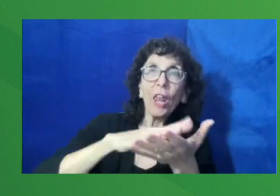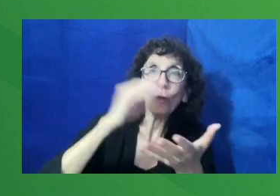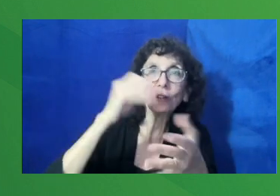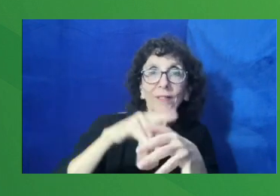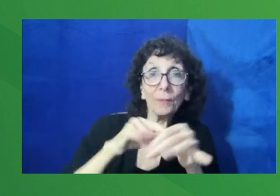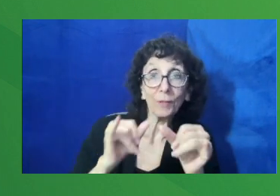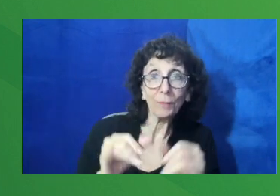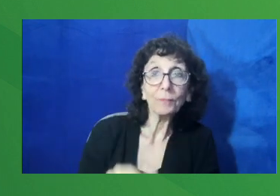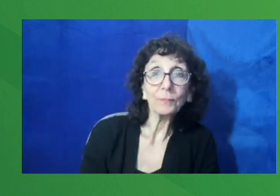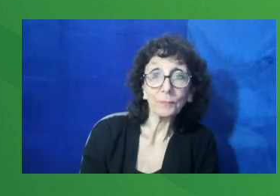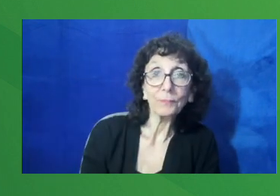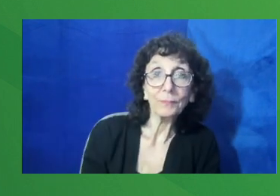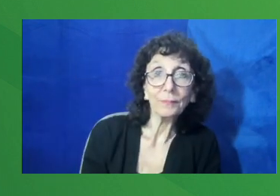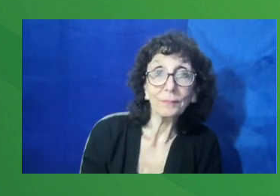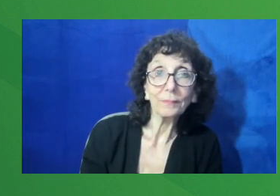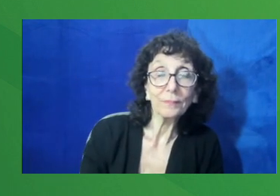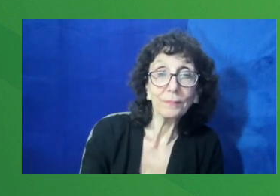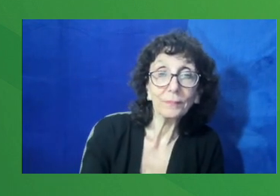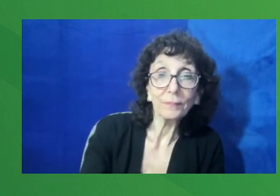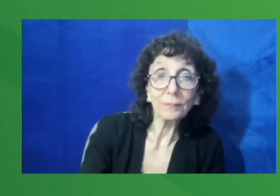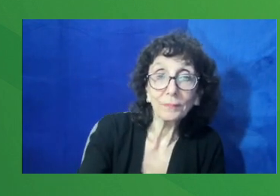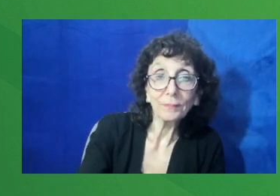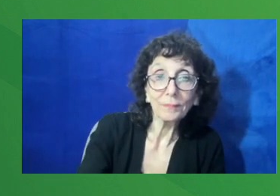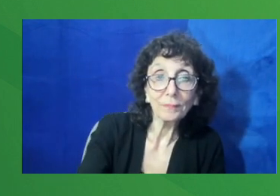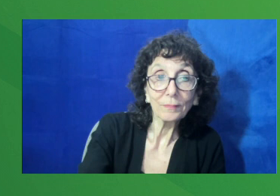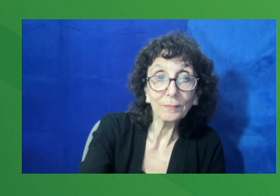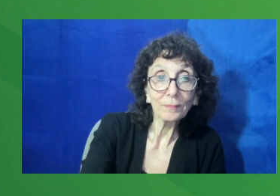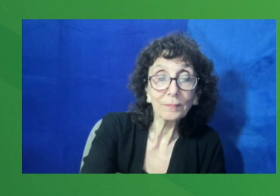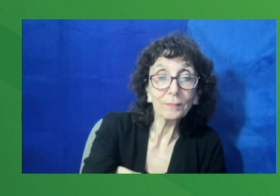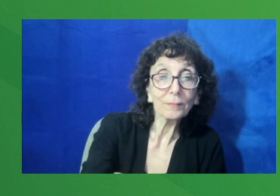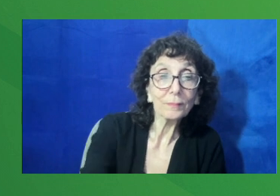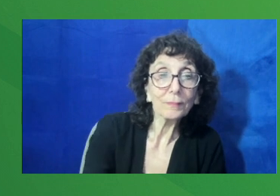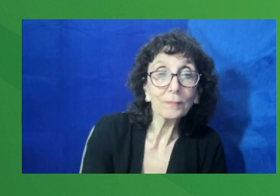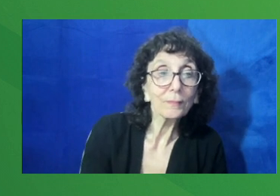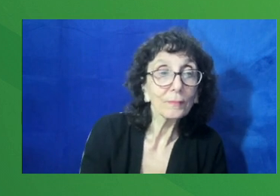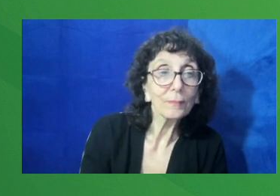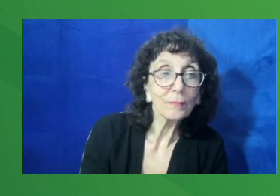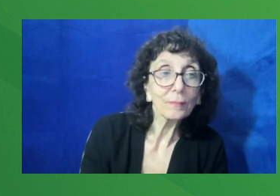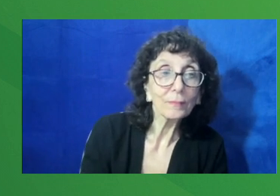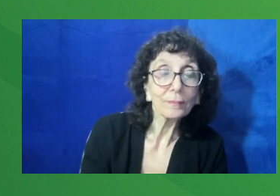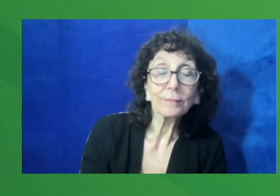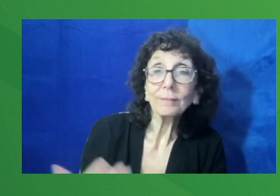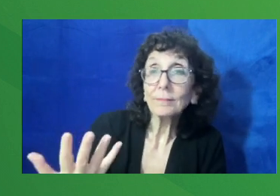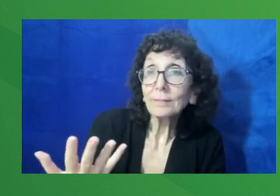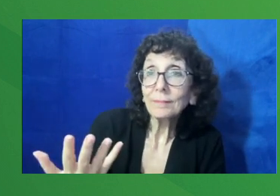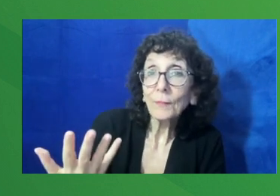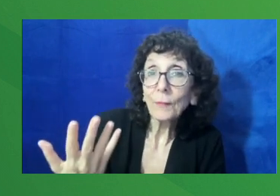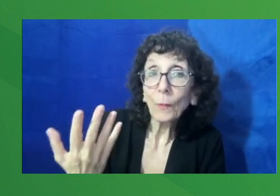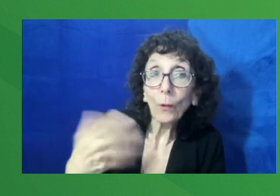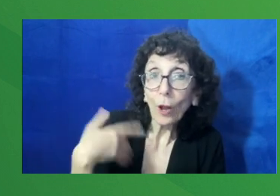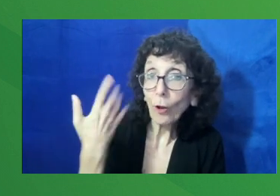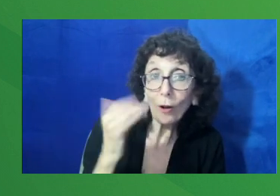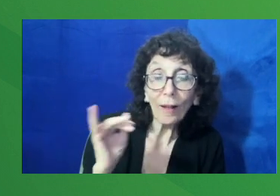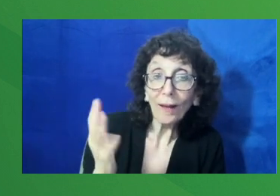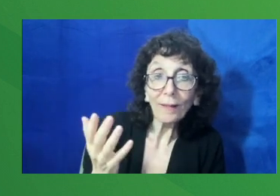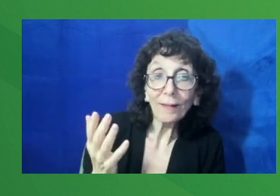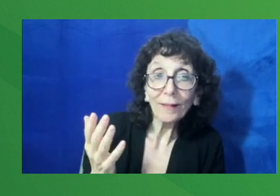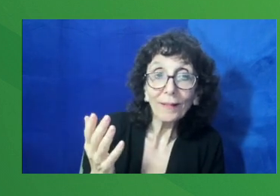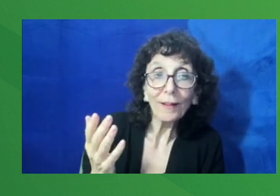Next slide, please. So, what does this look like? The good news is that we have an ever-developing